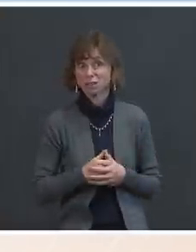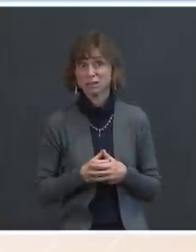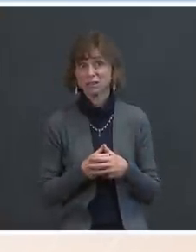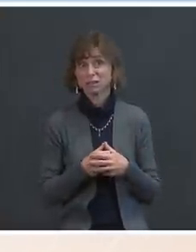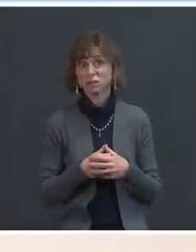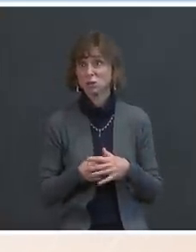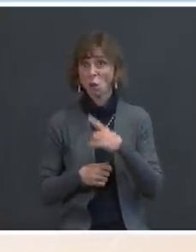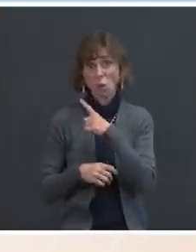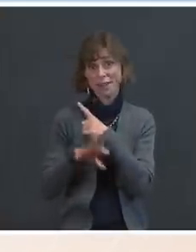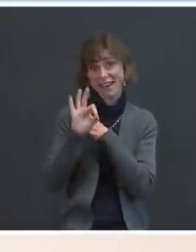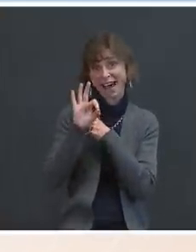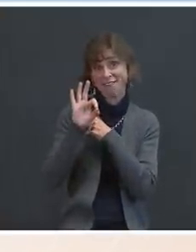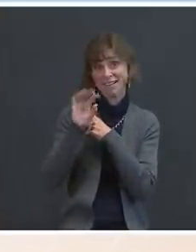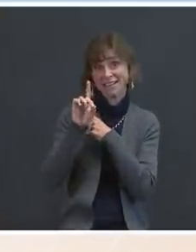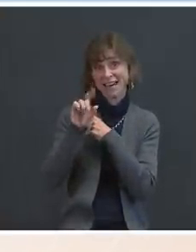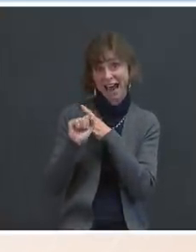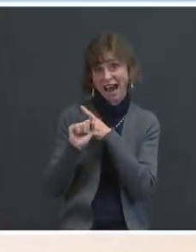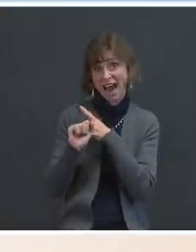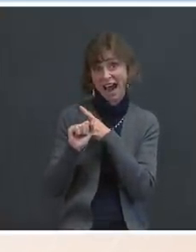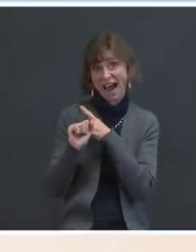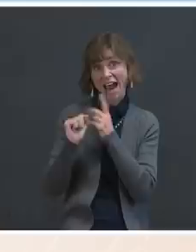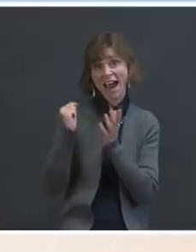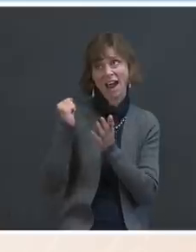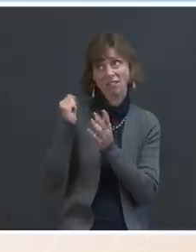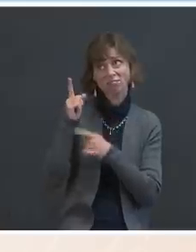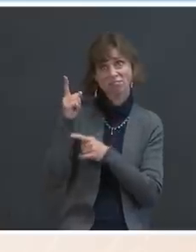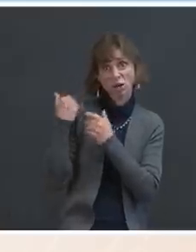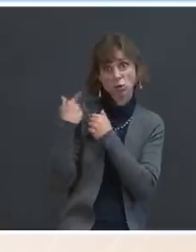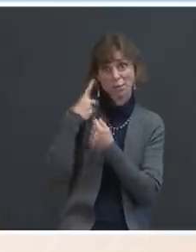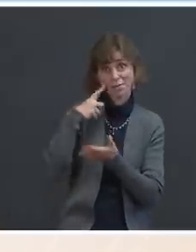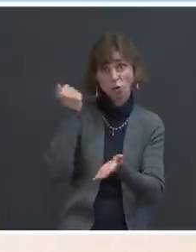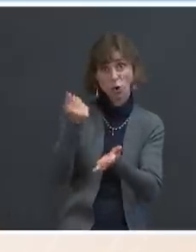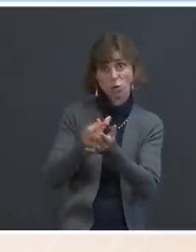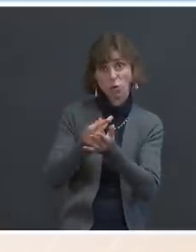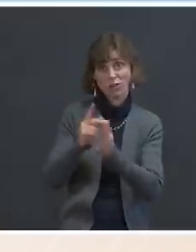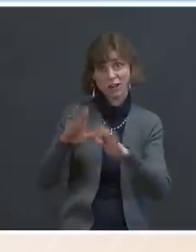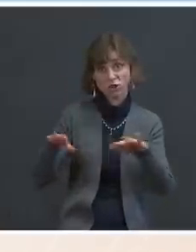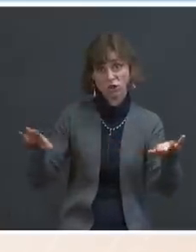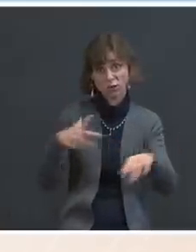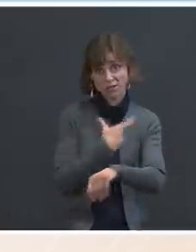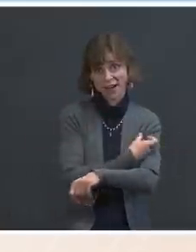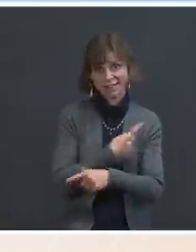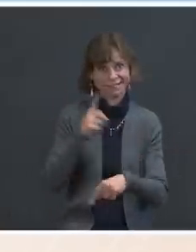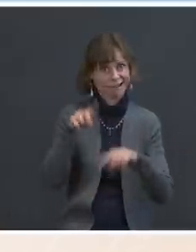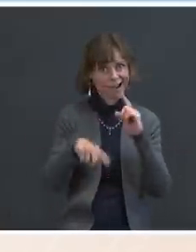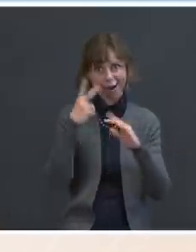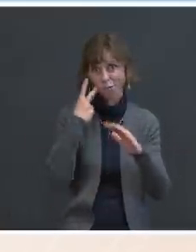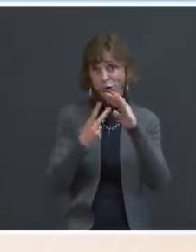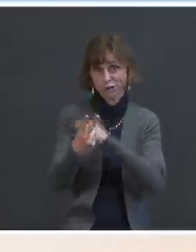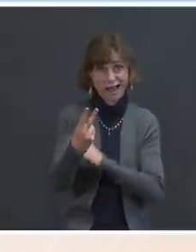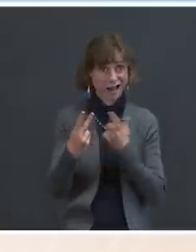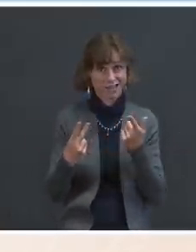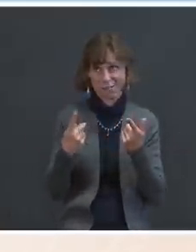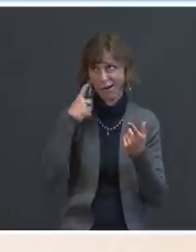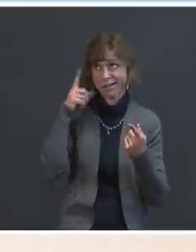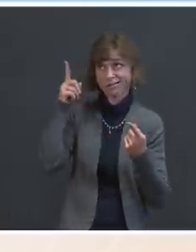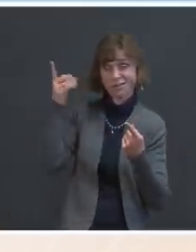on approval of vaccines for children. I can't really predict when children will be vaccinated, and we don't know when the FDA may approve a vaccine.